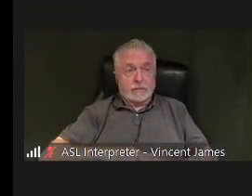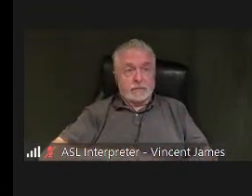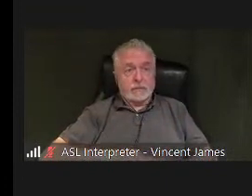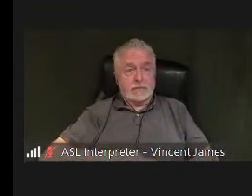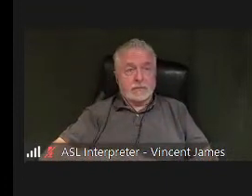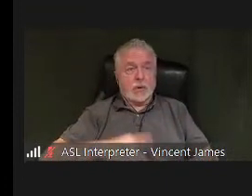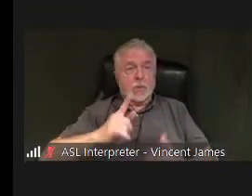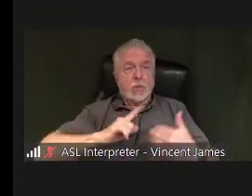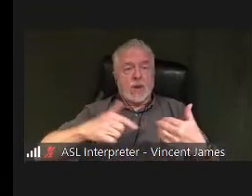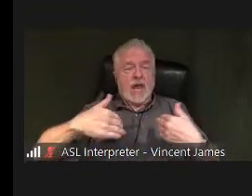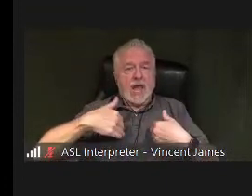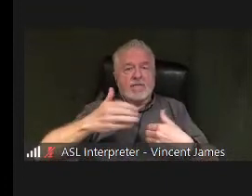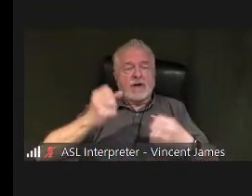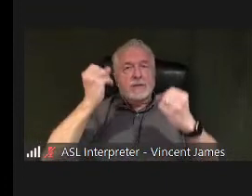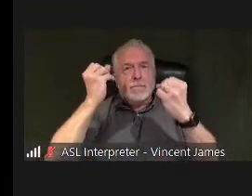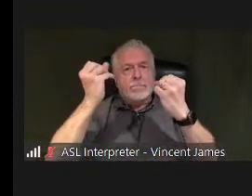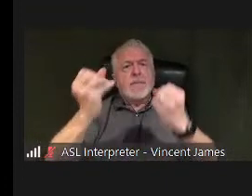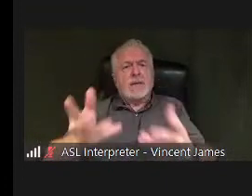We have so many.